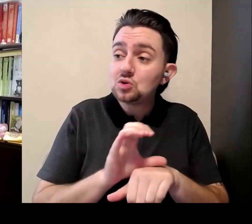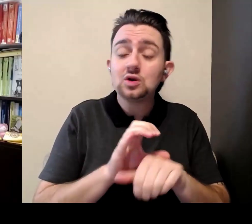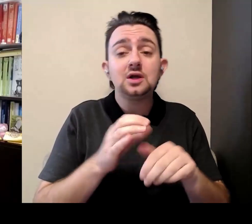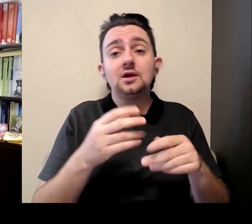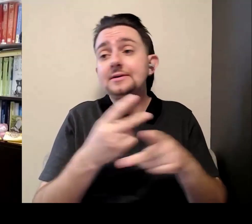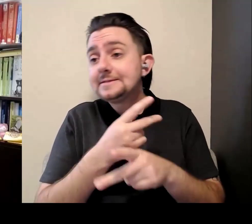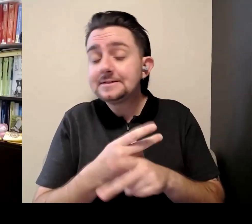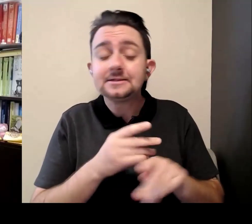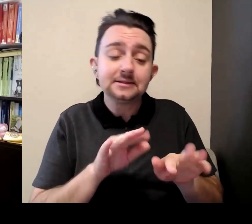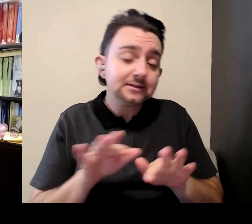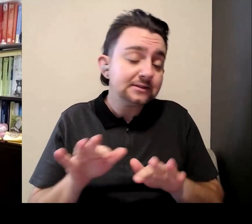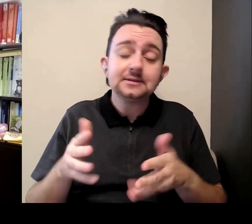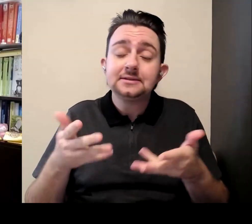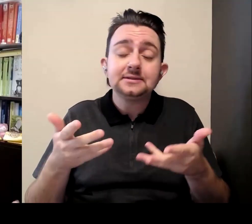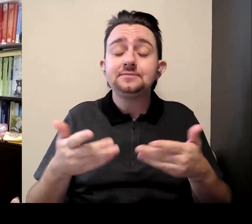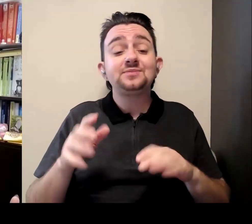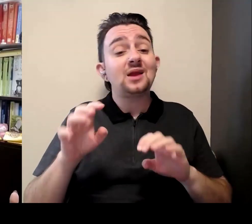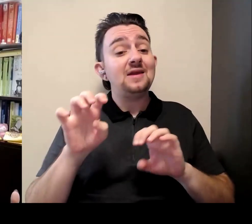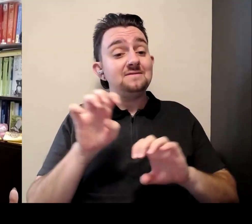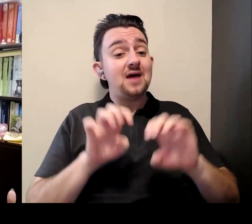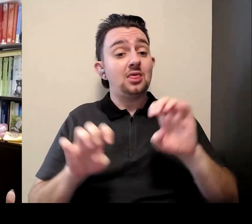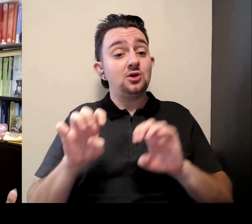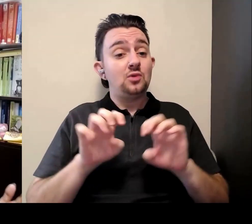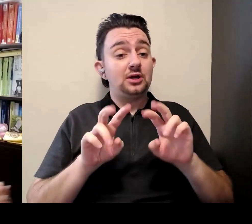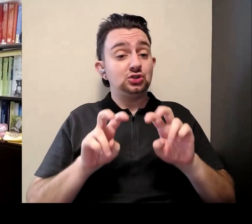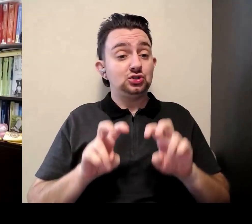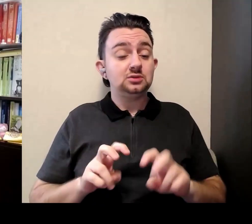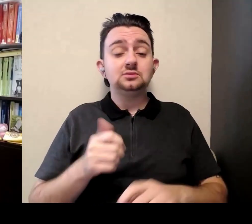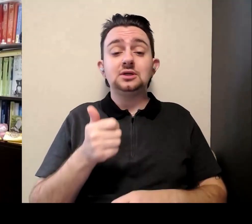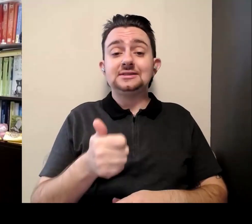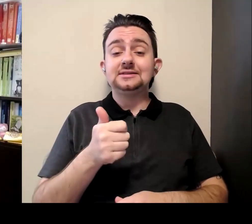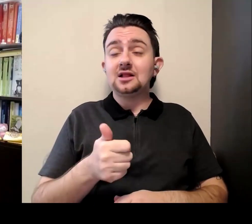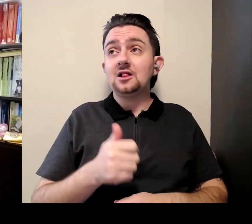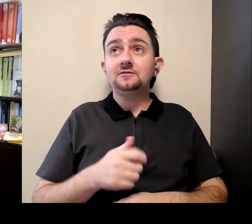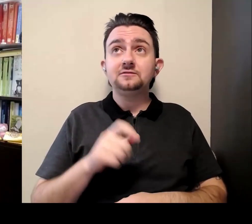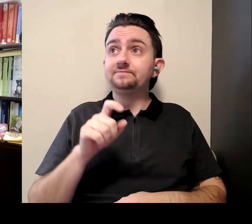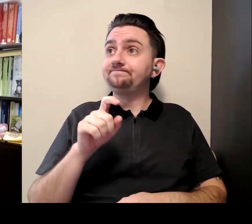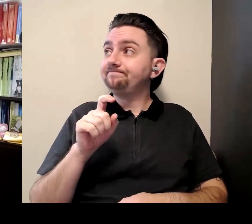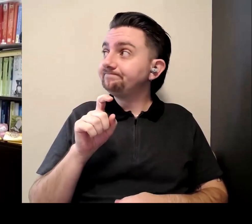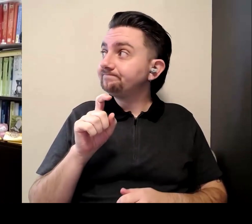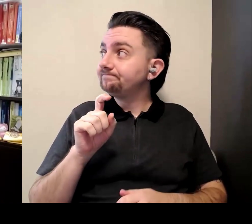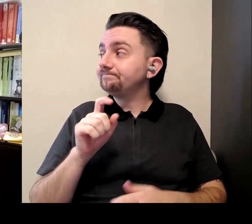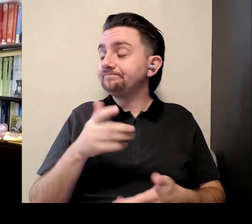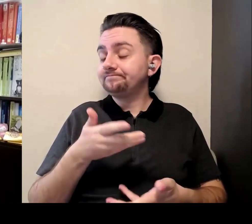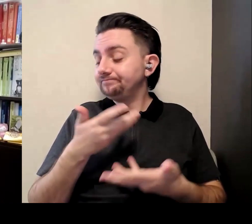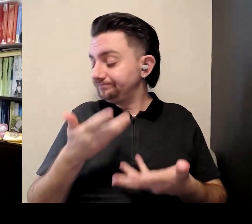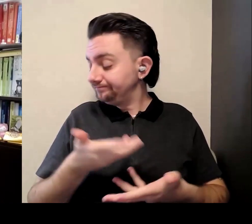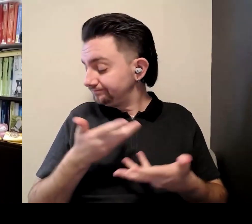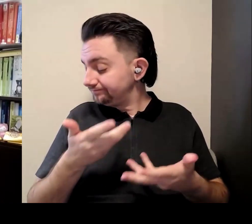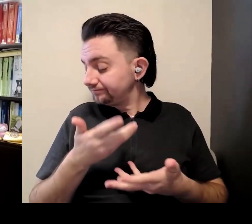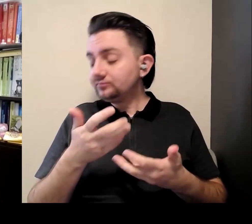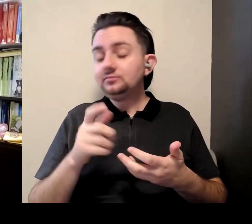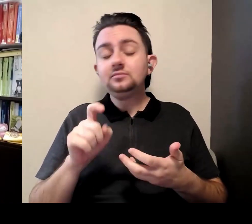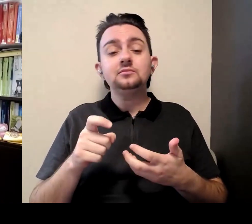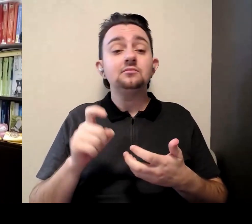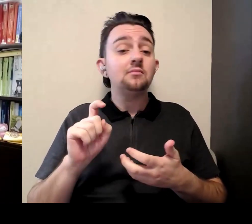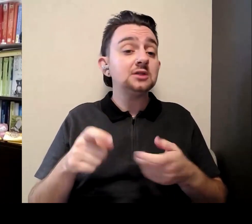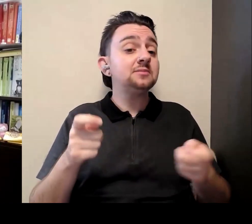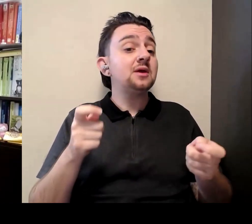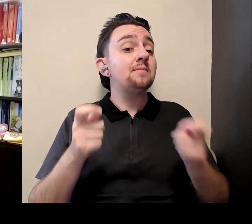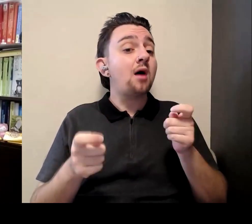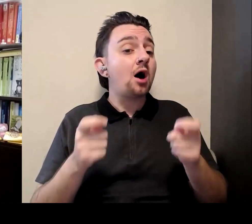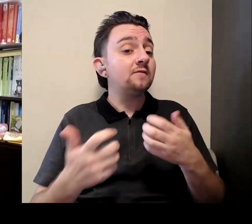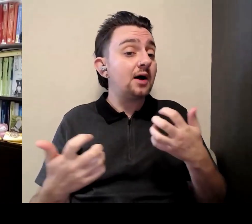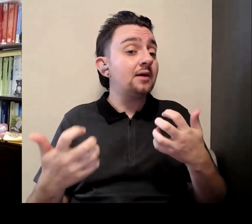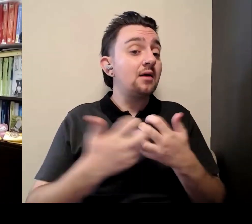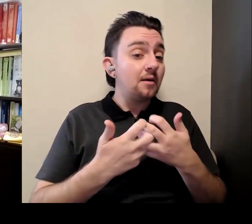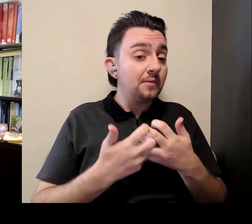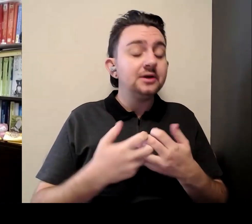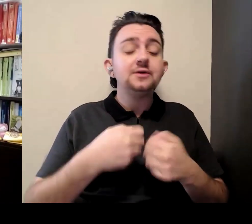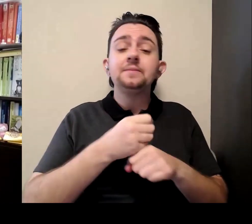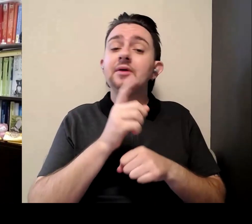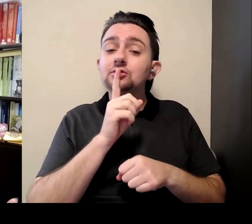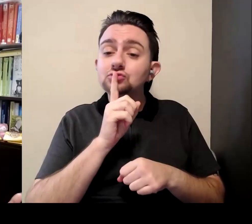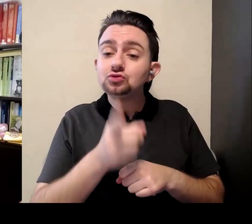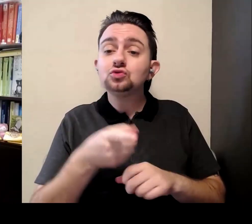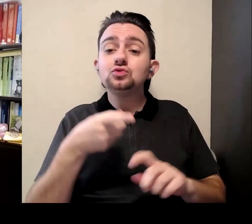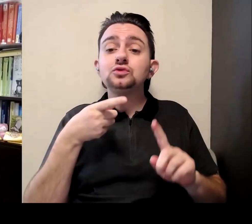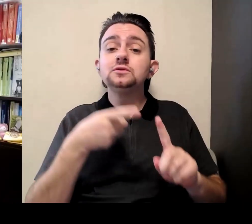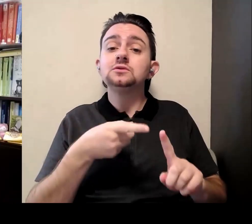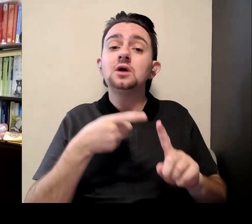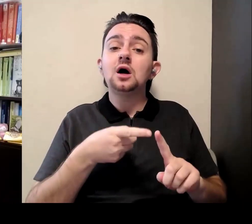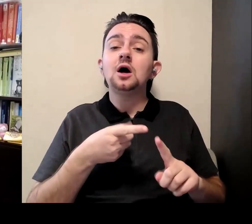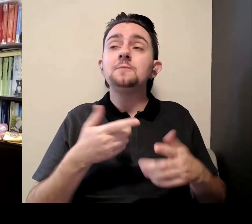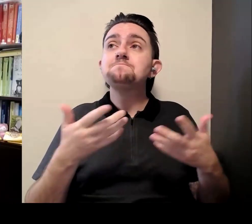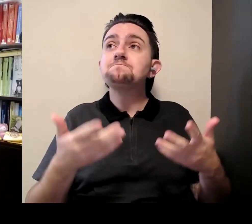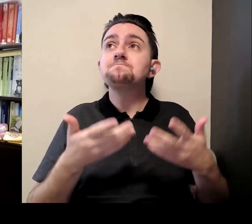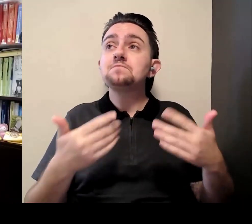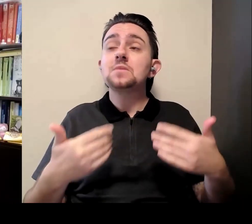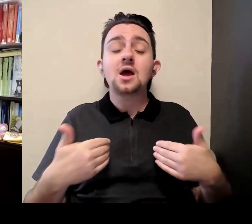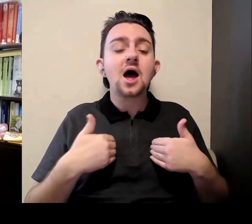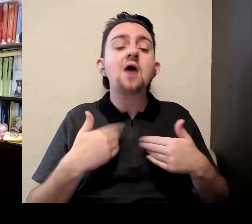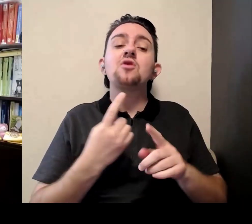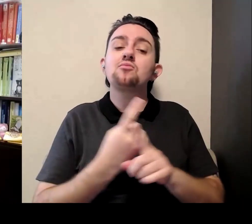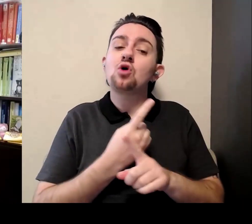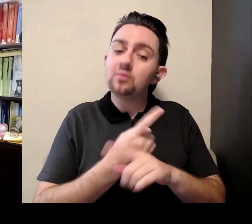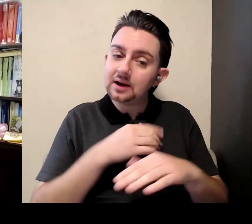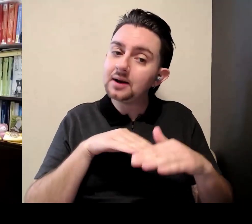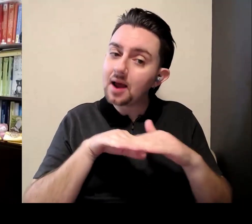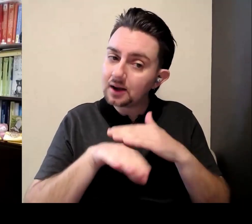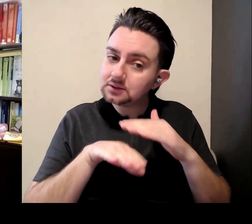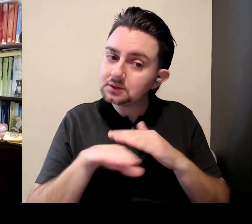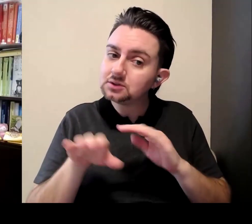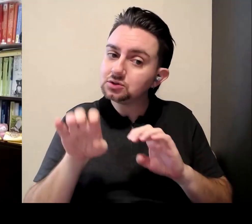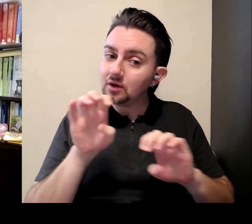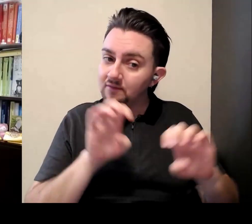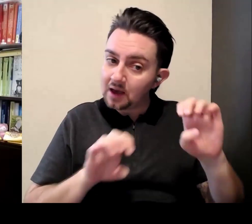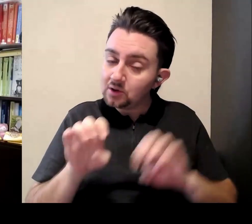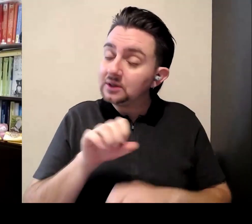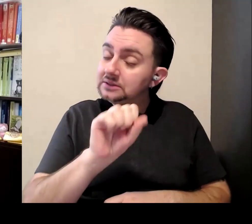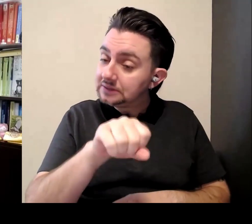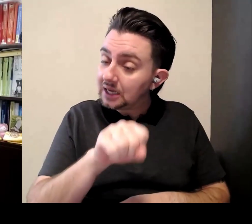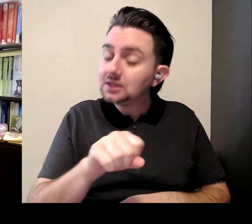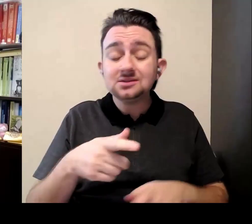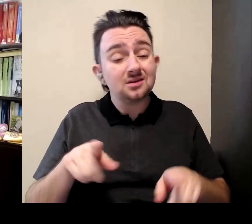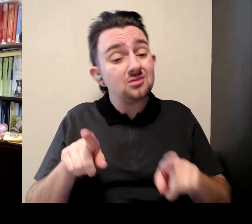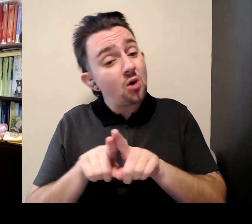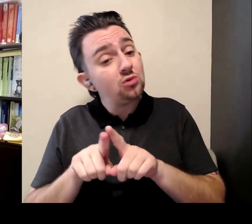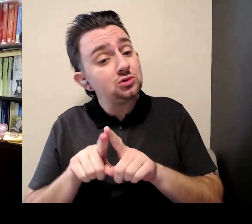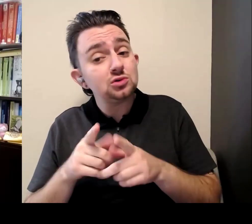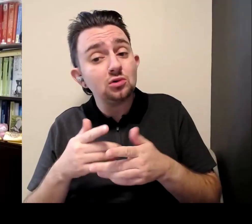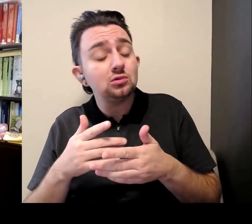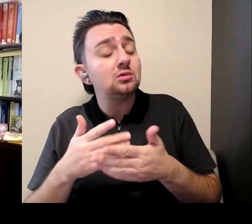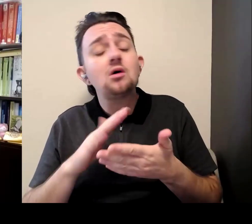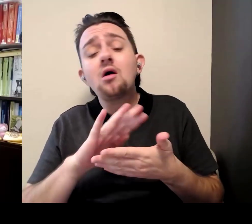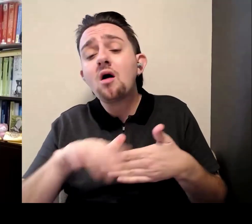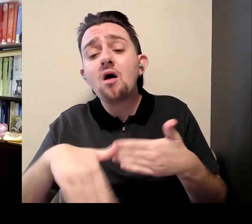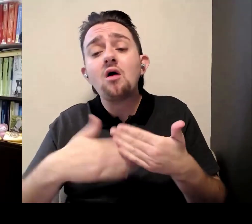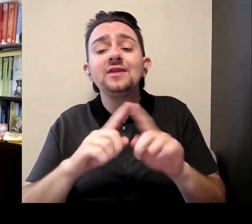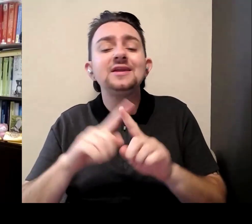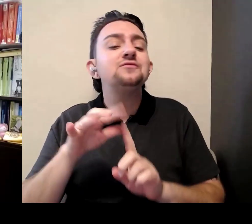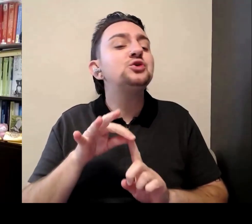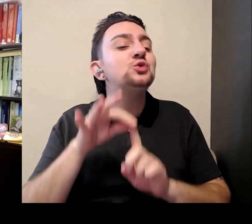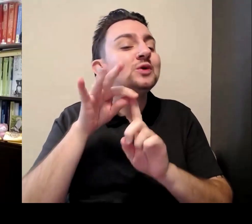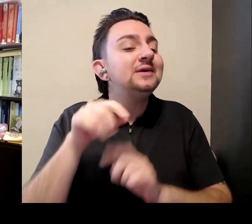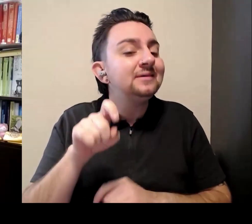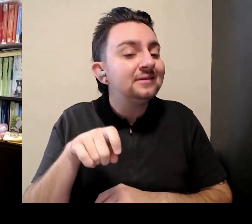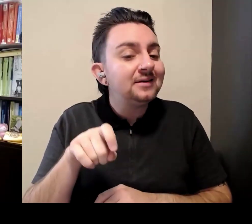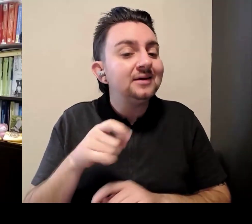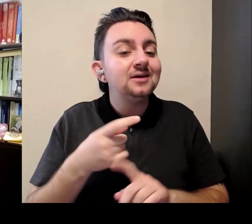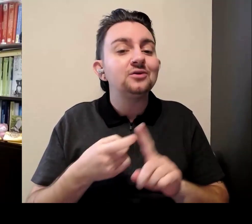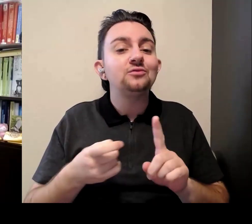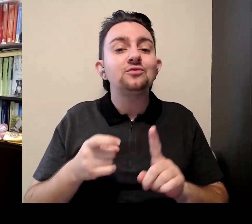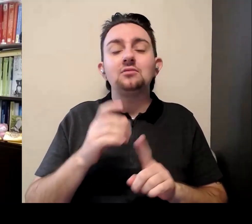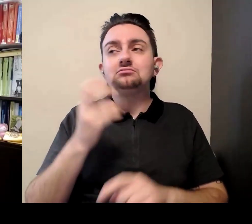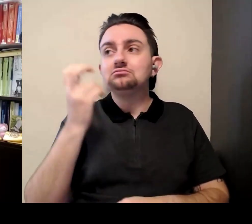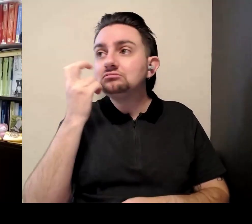the evaluation needs to be in any way accommodated or modified so that we're making sure that they have appropriate access to evaluation, but also looking at all the unique needs that arise from being blind or having low vision.